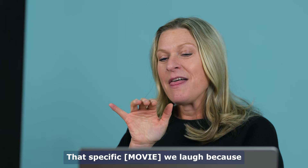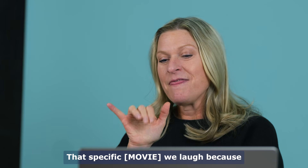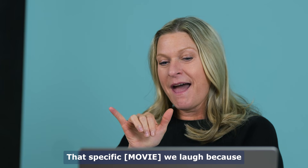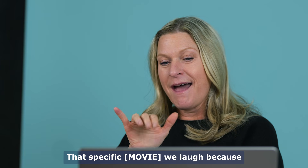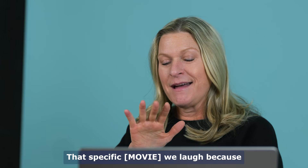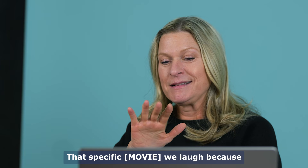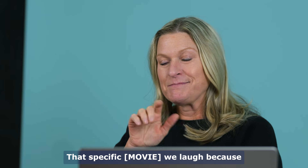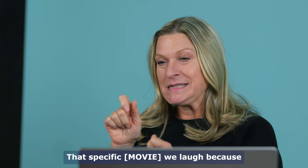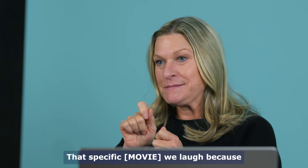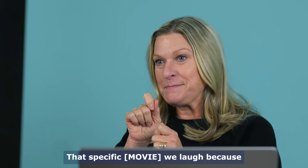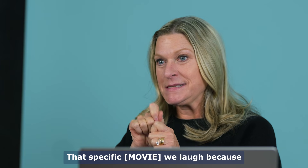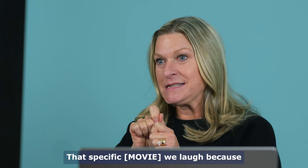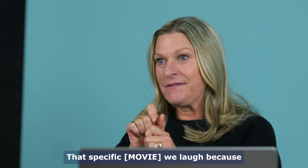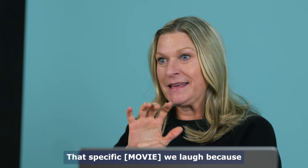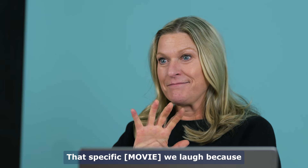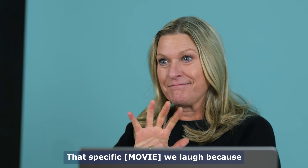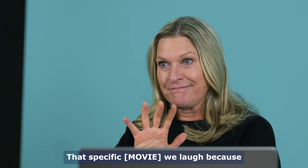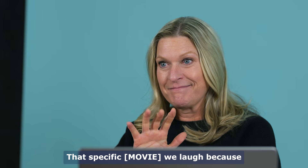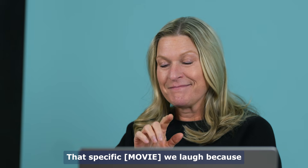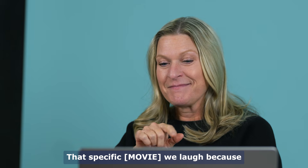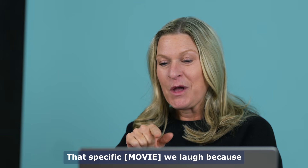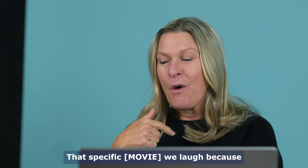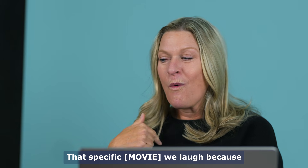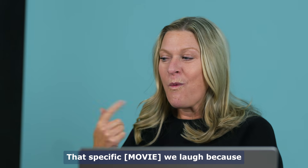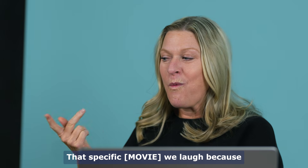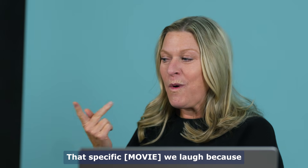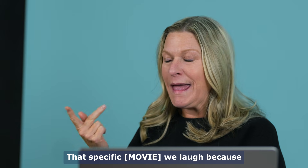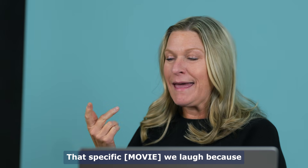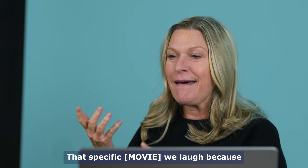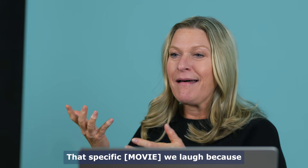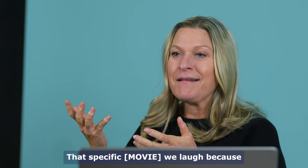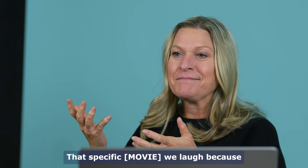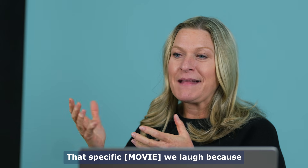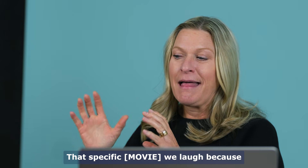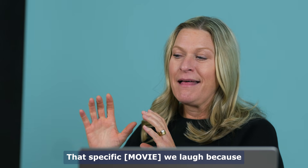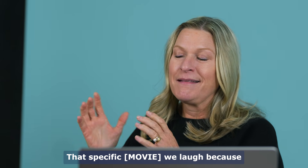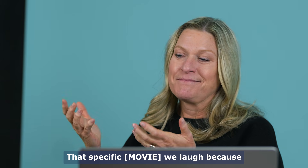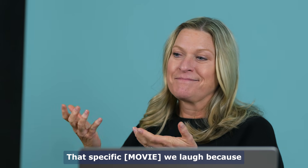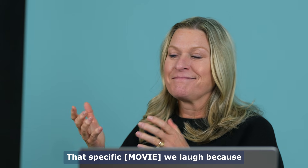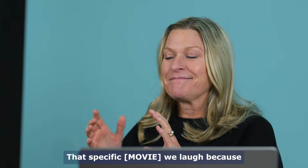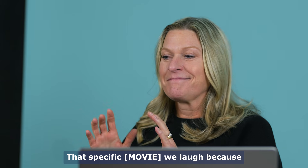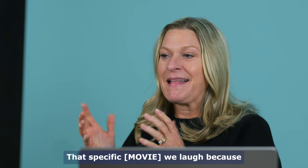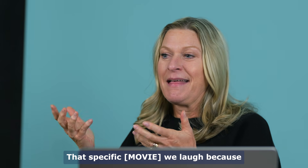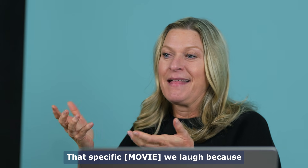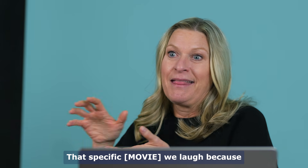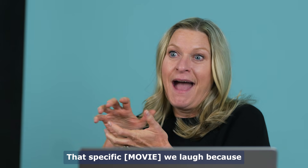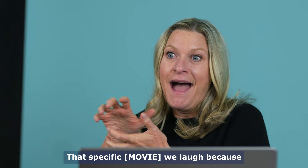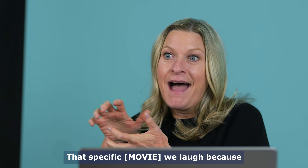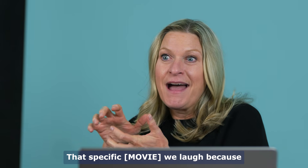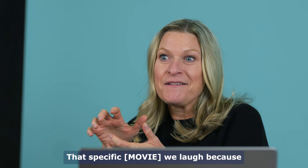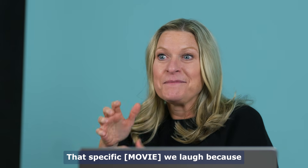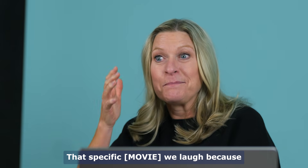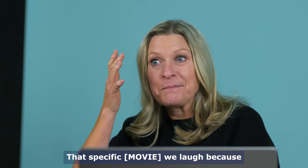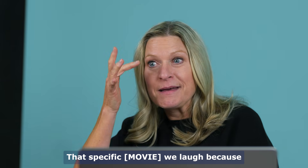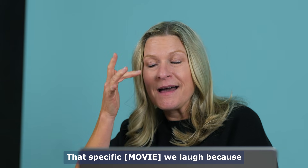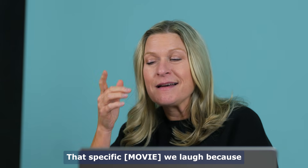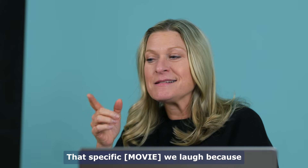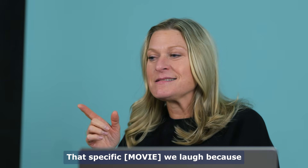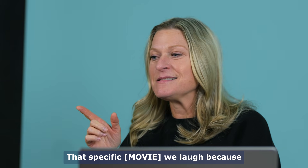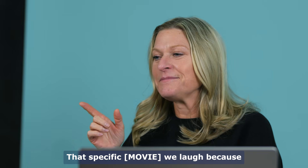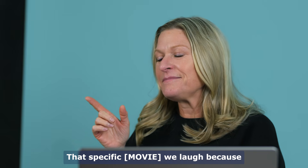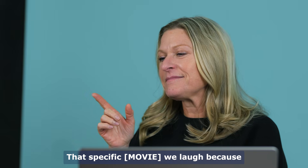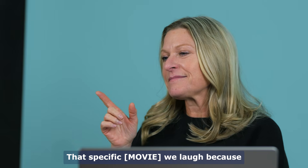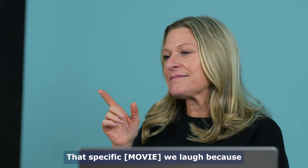That specific [MOVIE] we laugh because